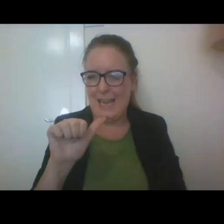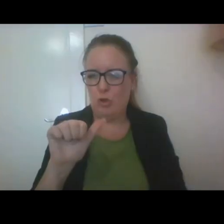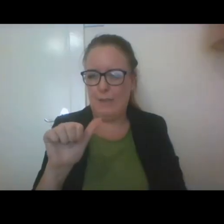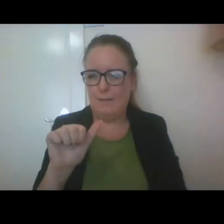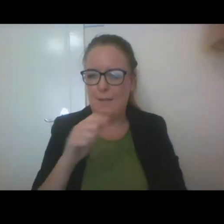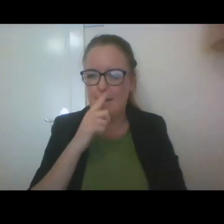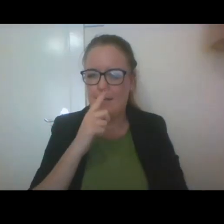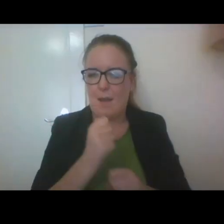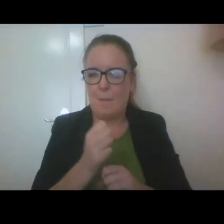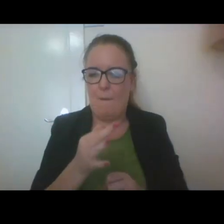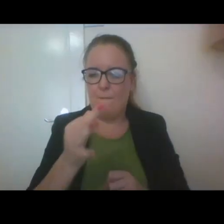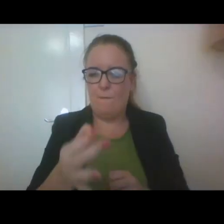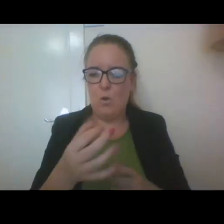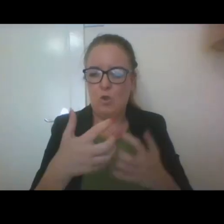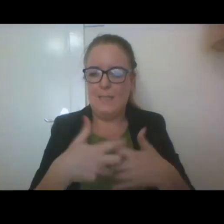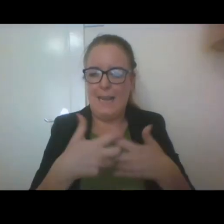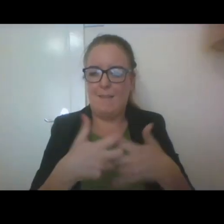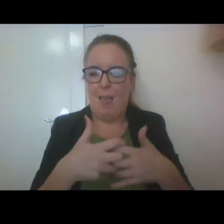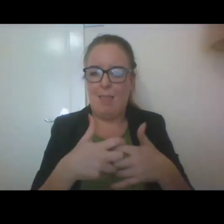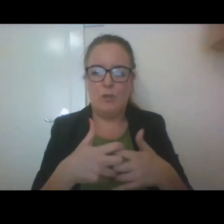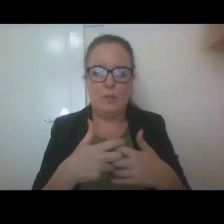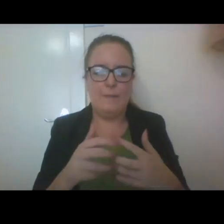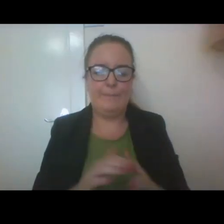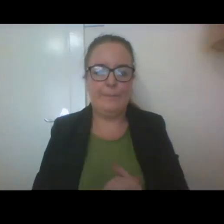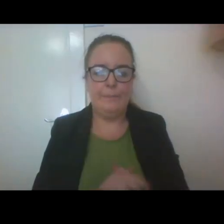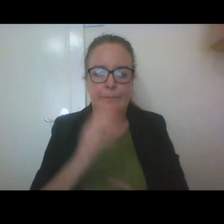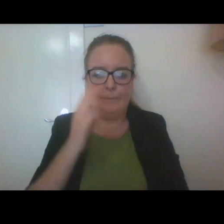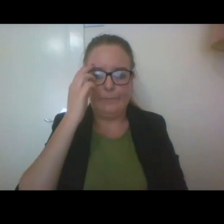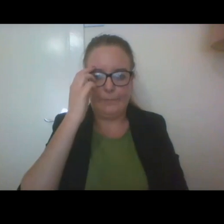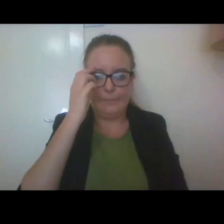Maybe you want to take that one up? OK? – ADRIAN: Yeah, no problem.